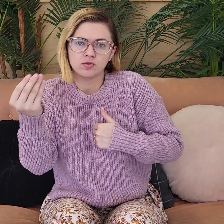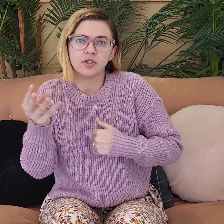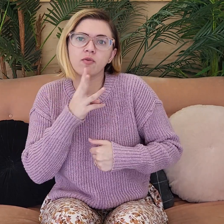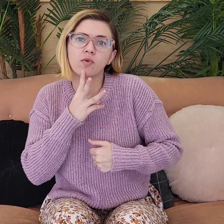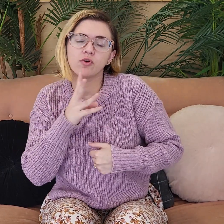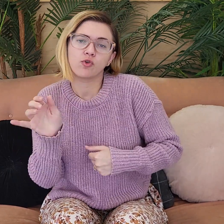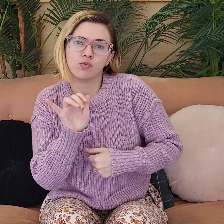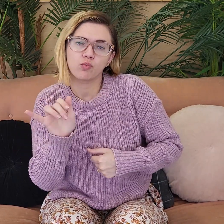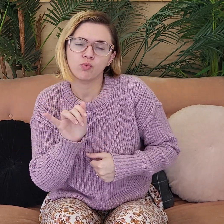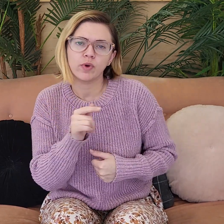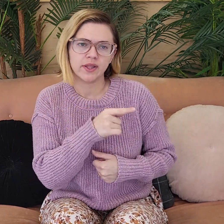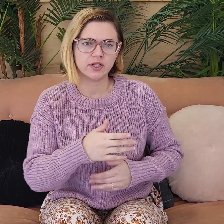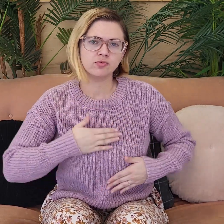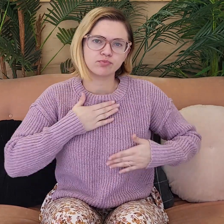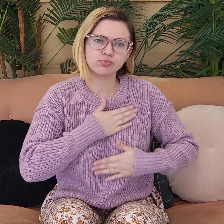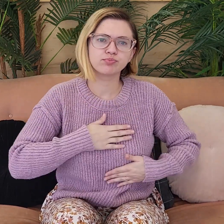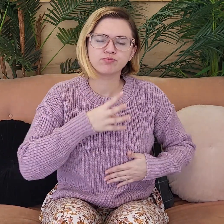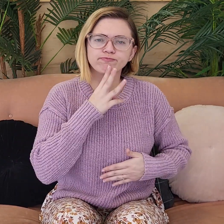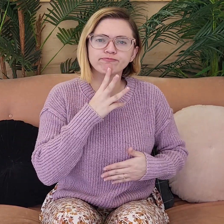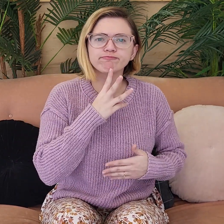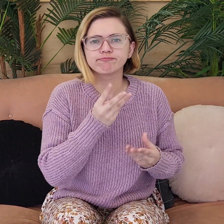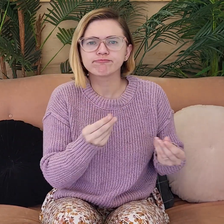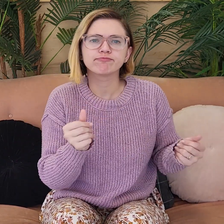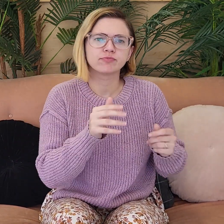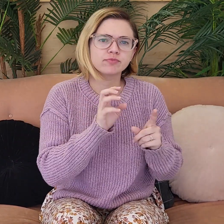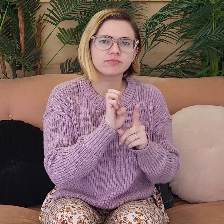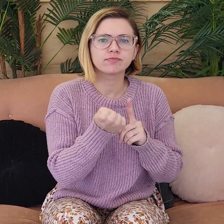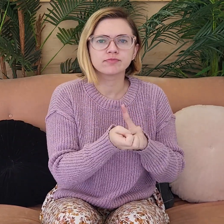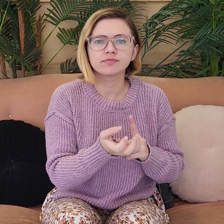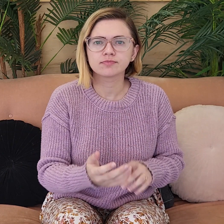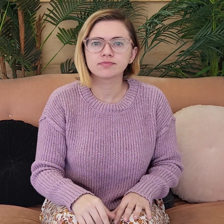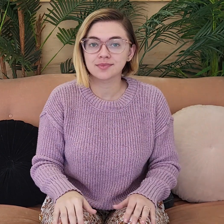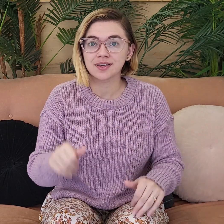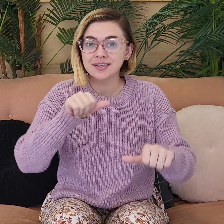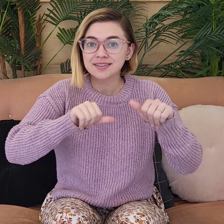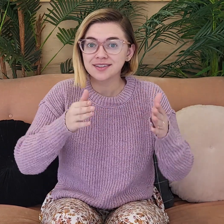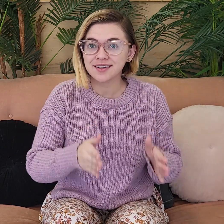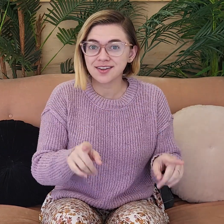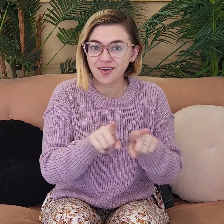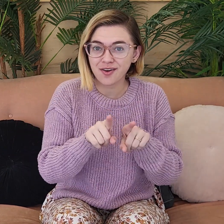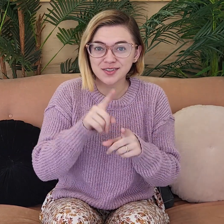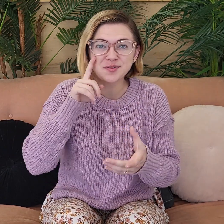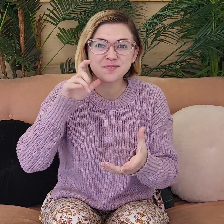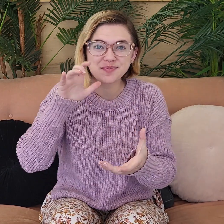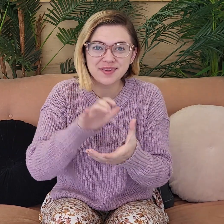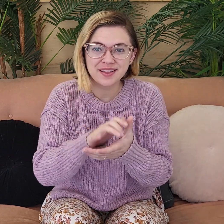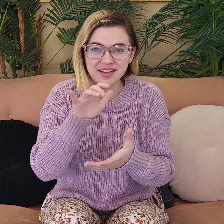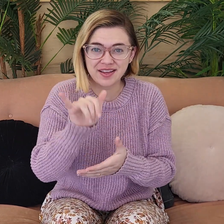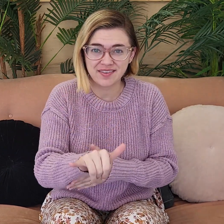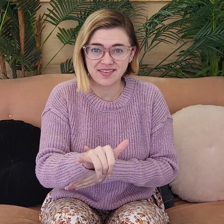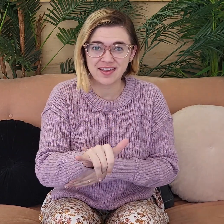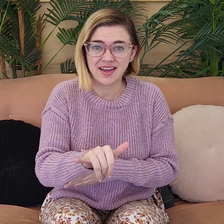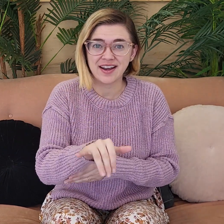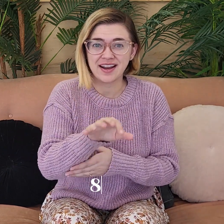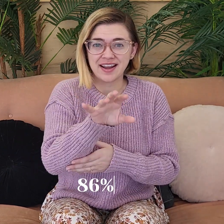they also live outside of water too. They enjoy wet environments. Scientists also believe